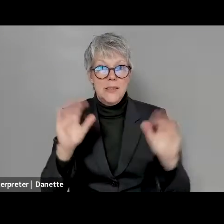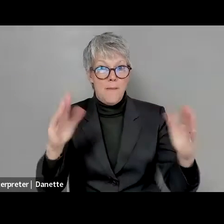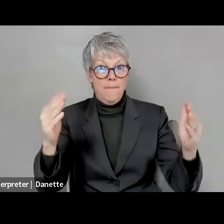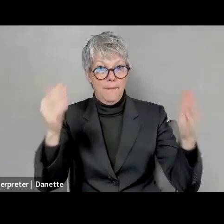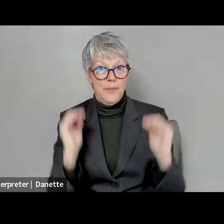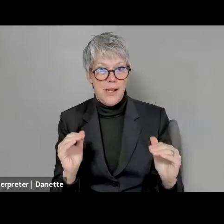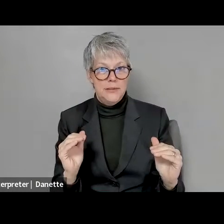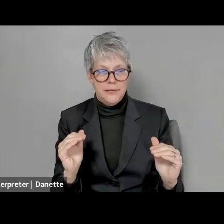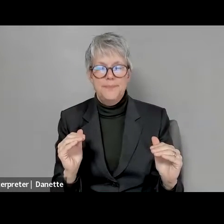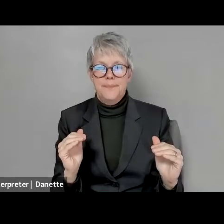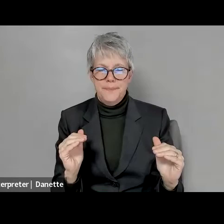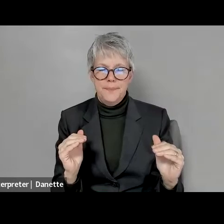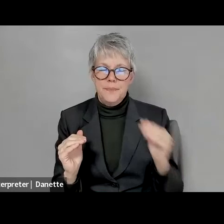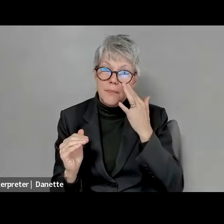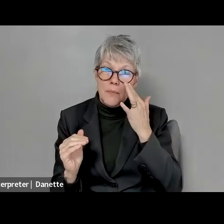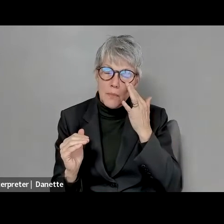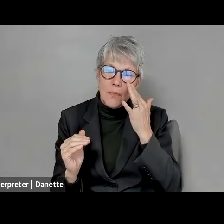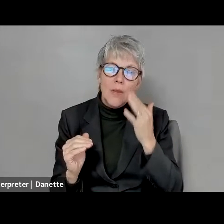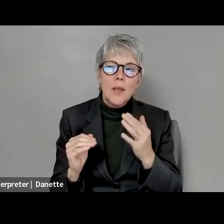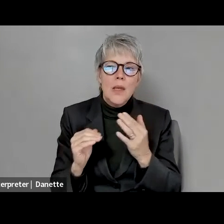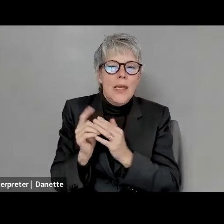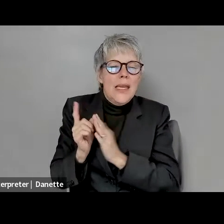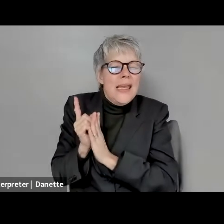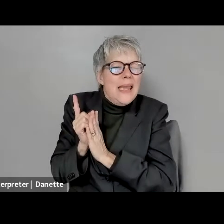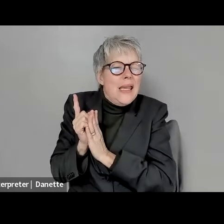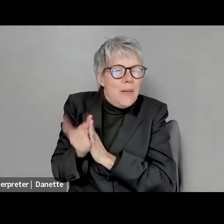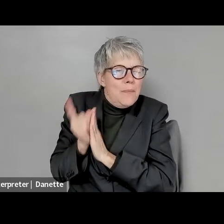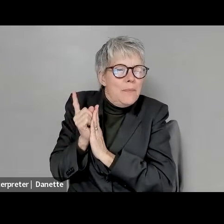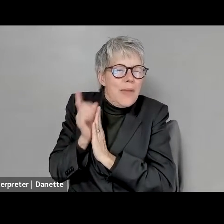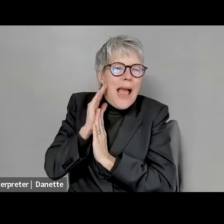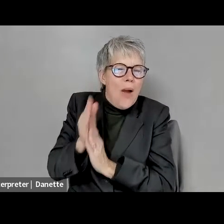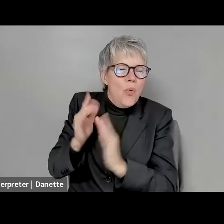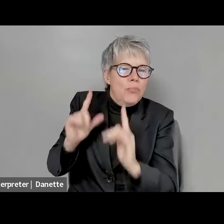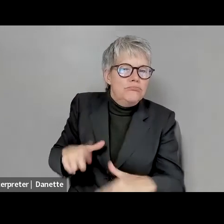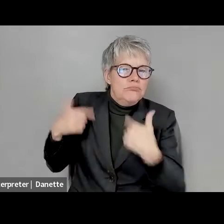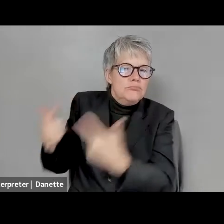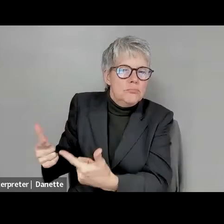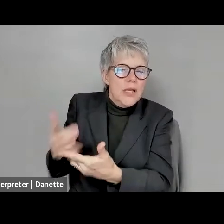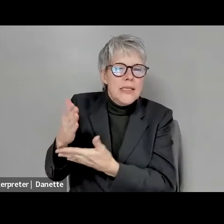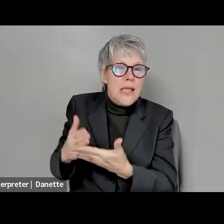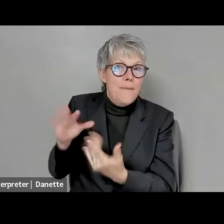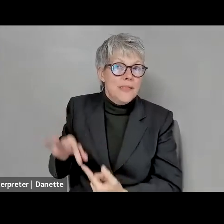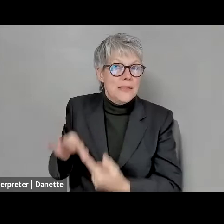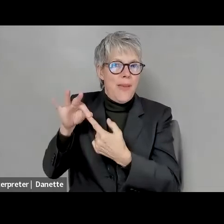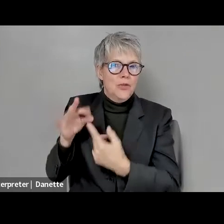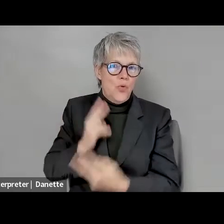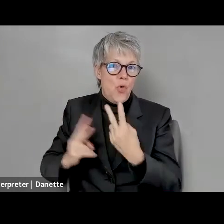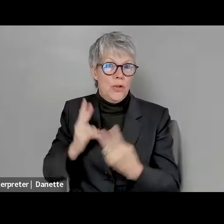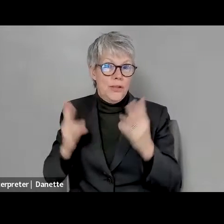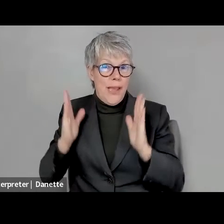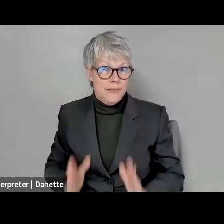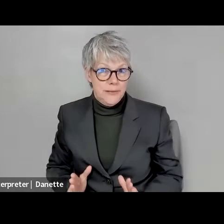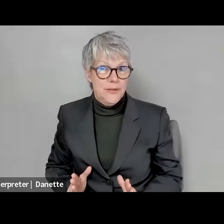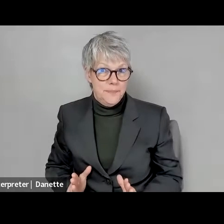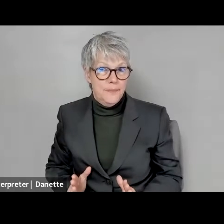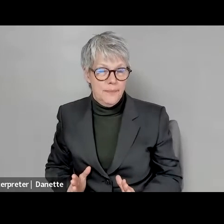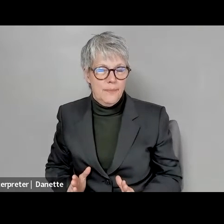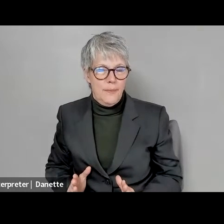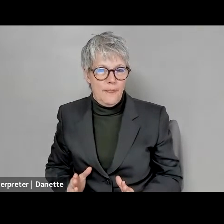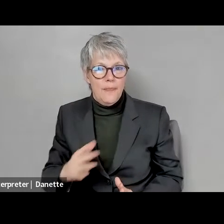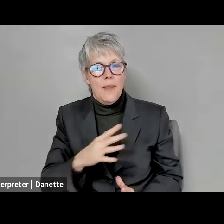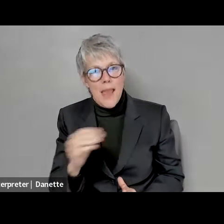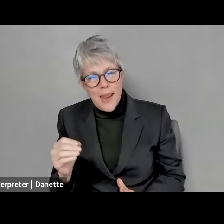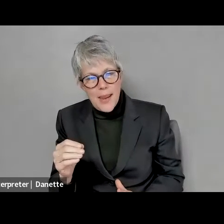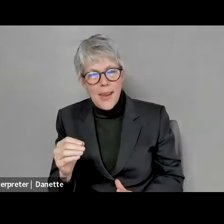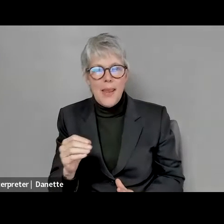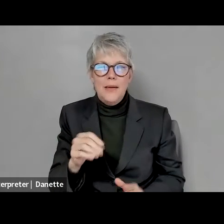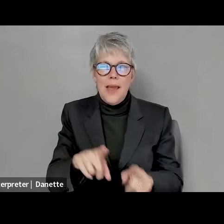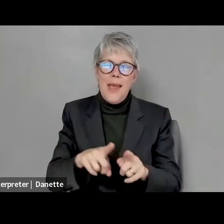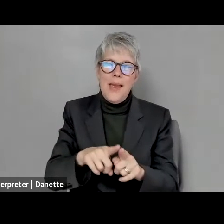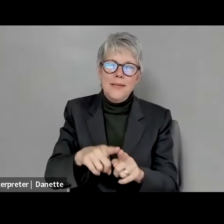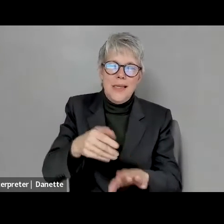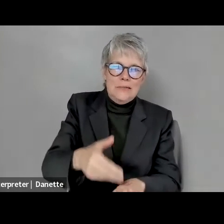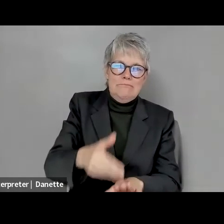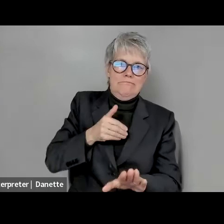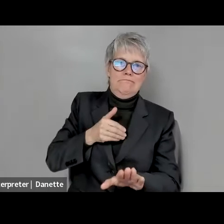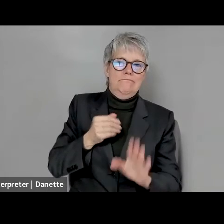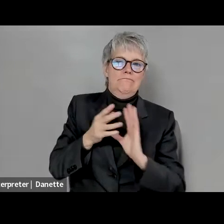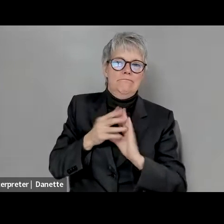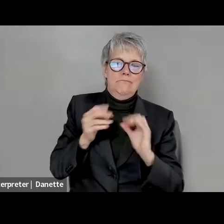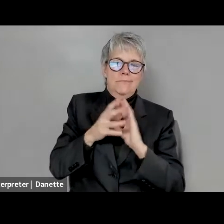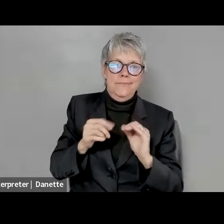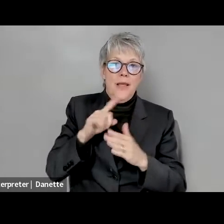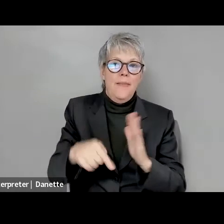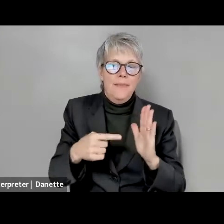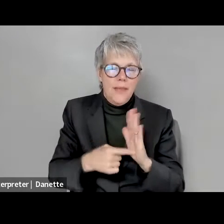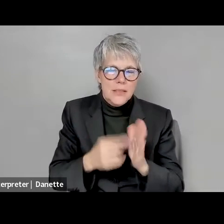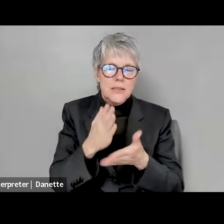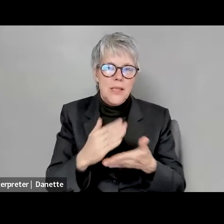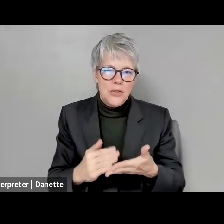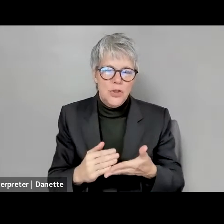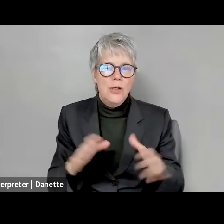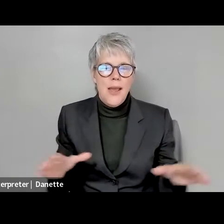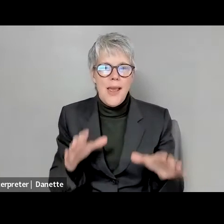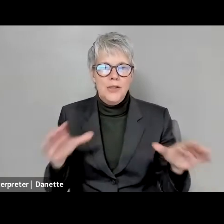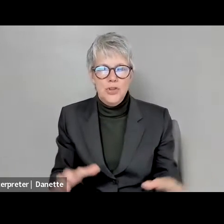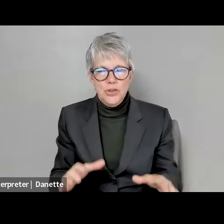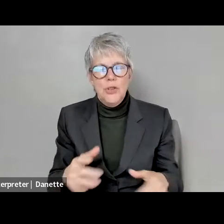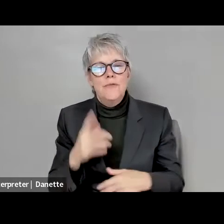Kelly Crosbie: So um in a moment i'm going to turn things over to some special guests. Um, and ah kind of as a preface to going into this section where we're talking about actions to strengthen the direct support professional workforce,